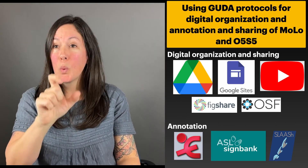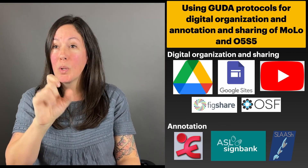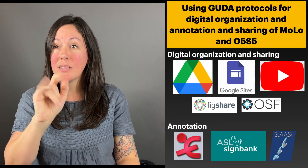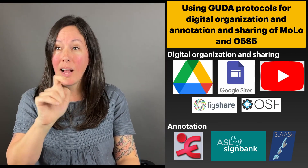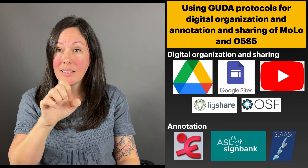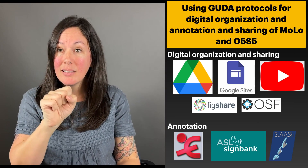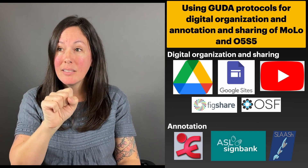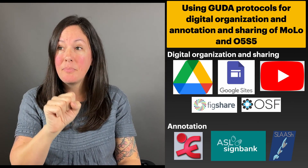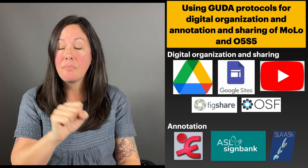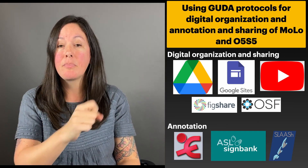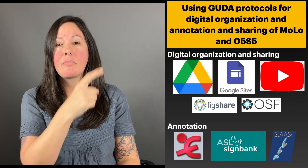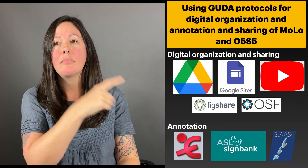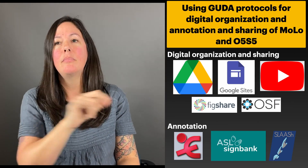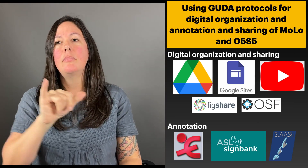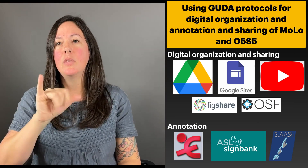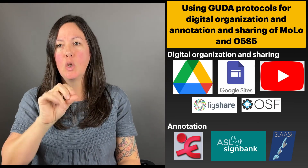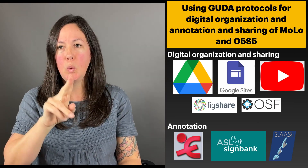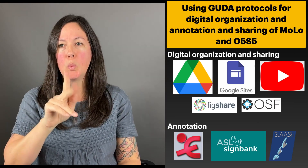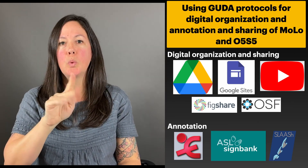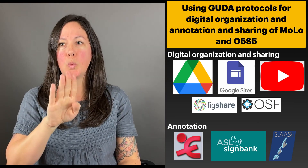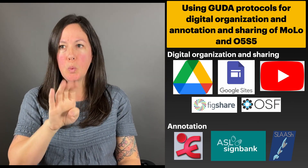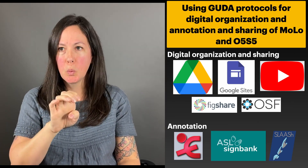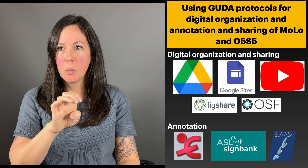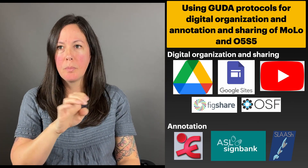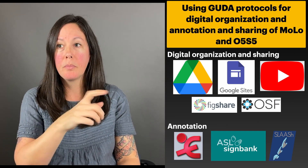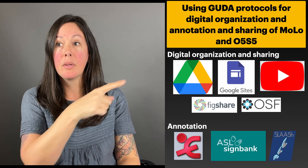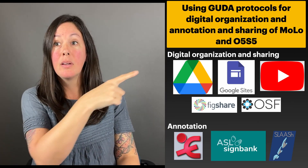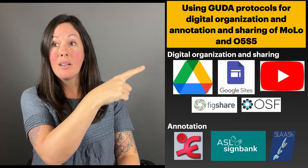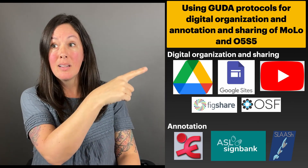gadet we have a website where we